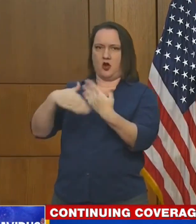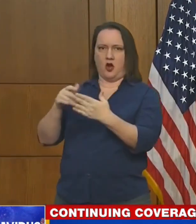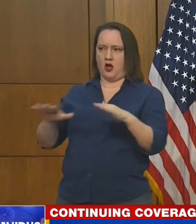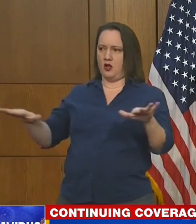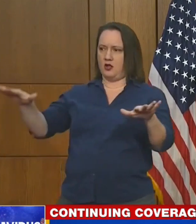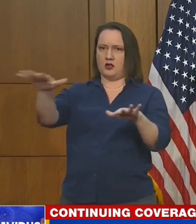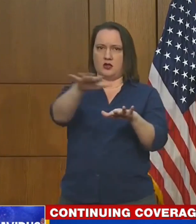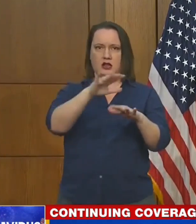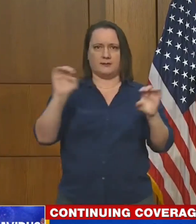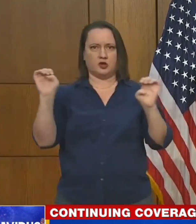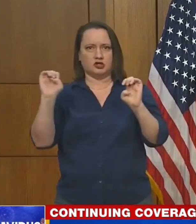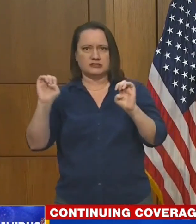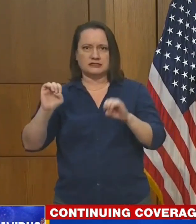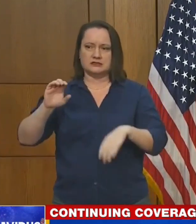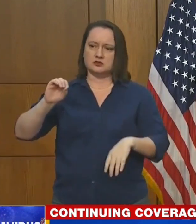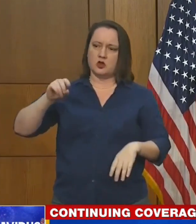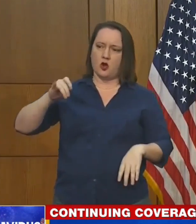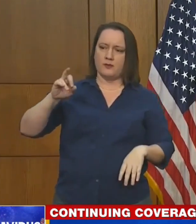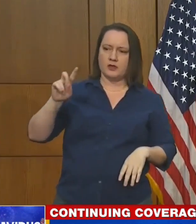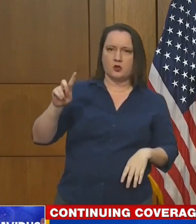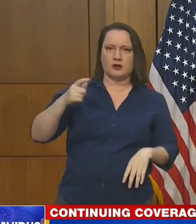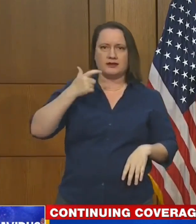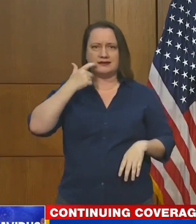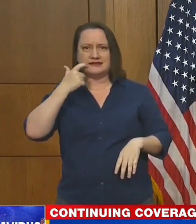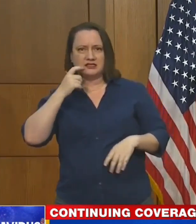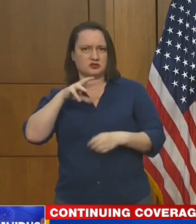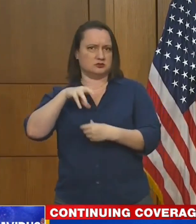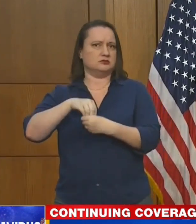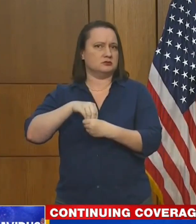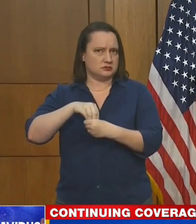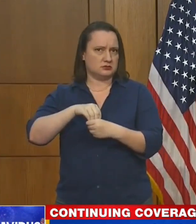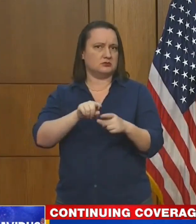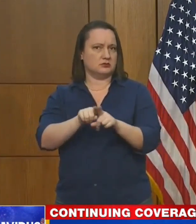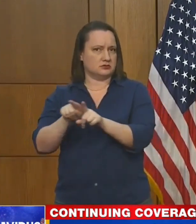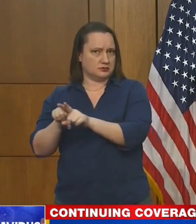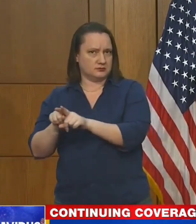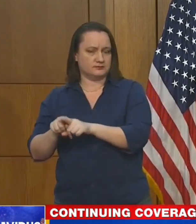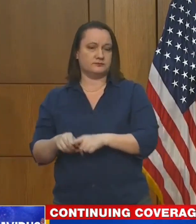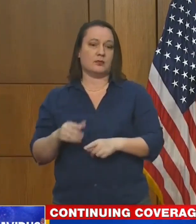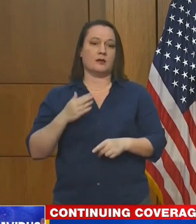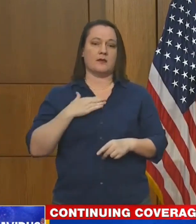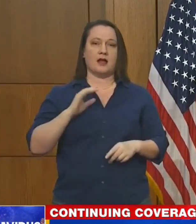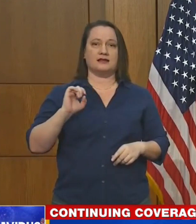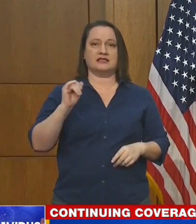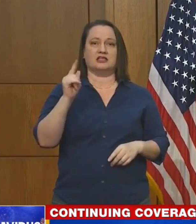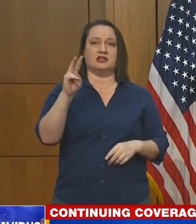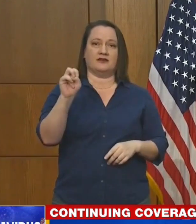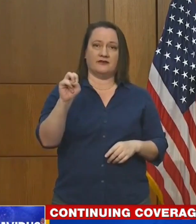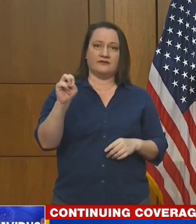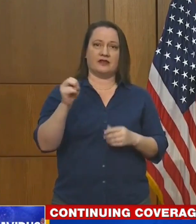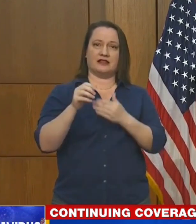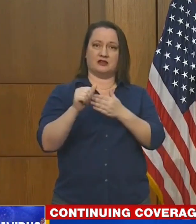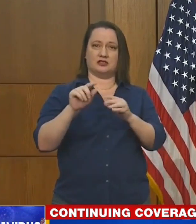LOSE SIGHT OF ON ONE PUBLIC HEALTH EMERGENCIES LIKE THE OPIOID AND ADDICTION EPIDEMICS.